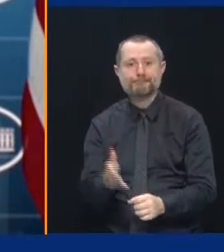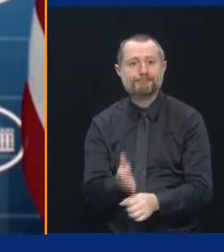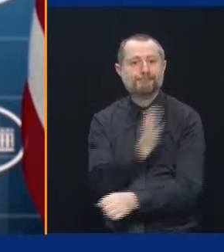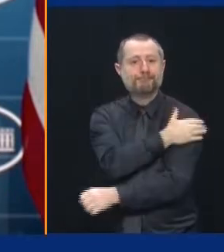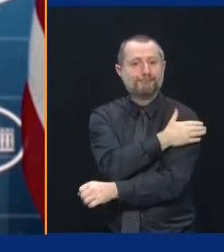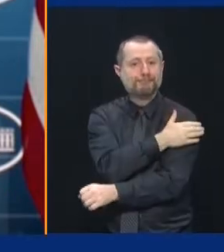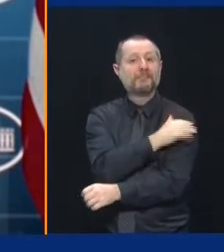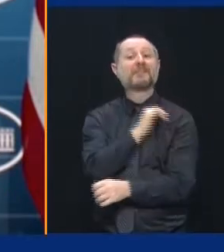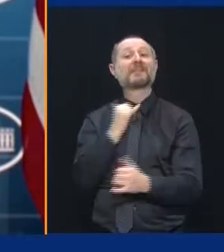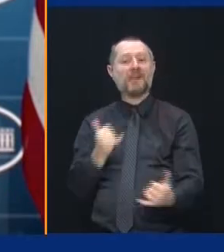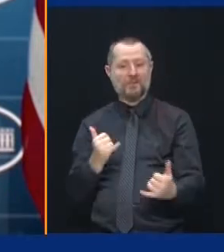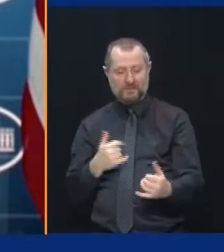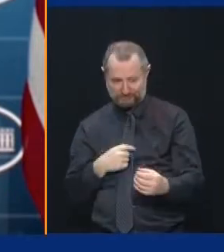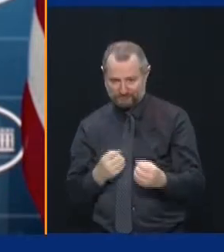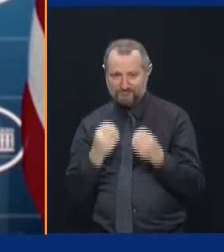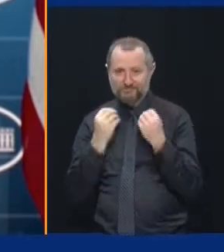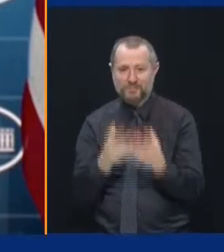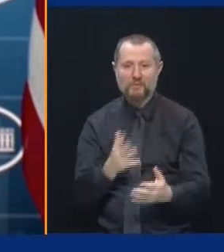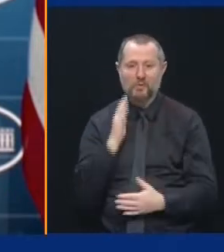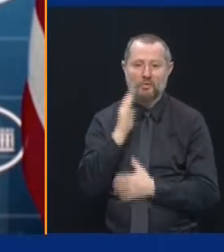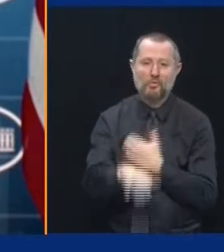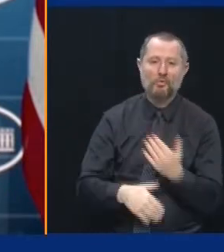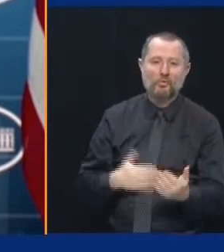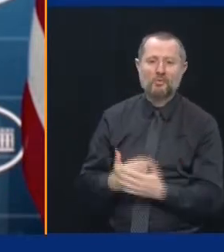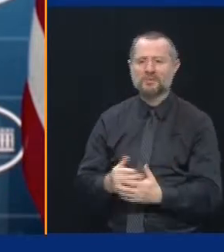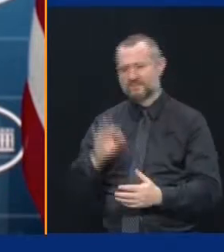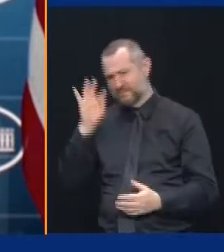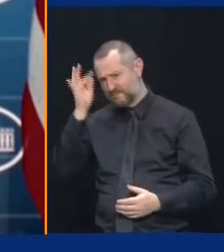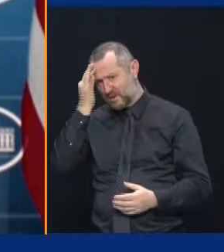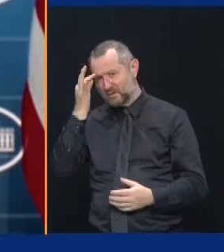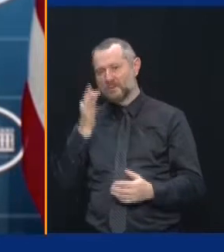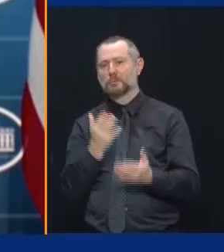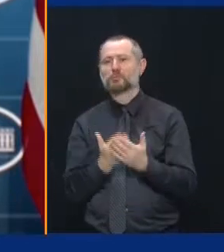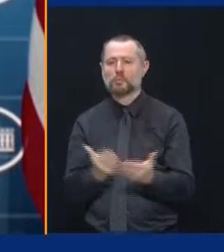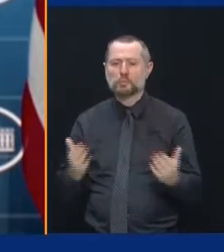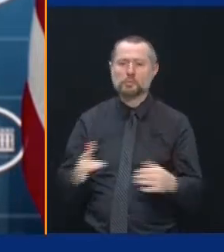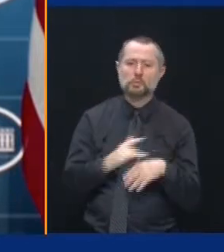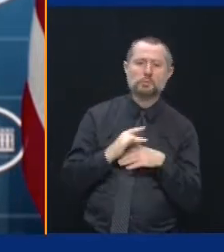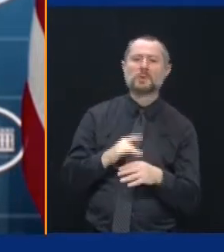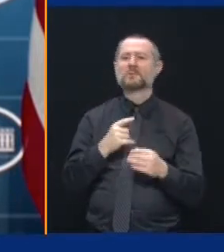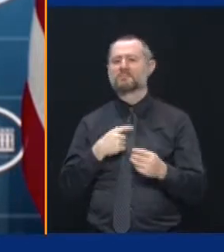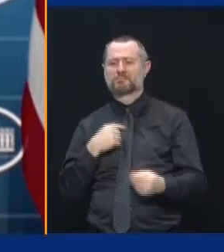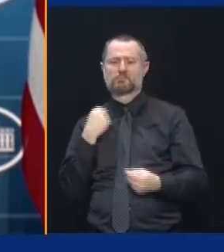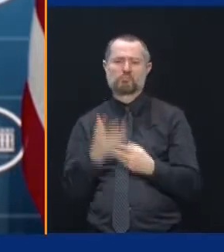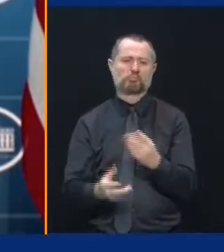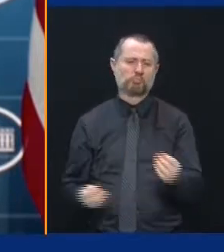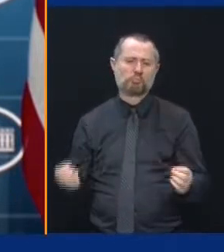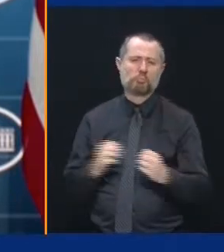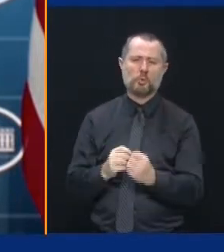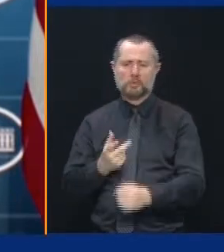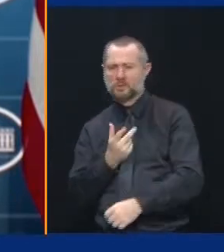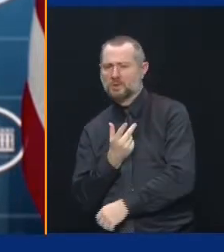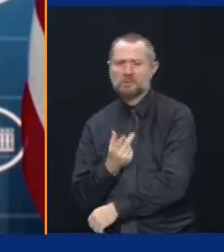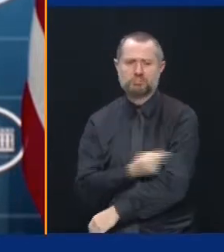AS PART OF THE STRATEGY, THE PRESIDENT DIRECTED US TO ACTIVATE THE FULL RESOURCES OF THE FEDERAL GOVERNMENT TO GET